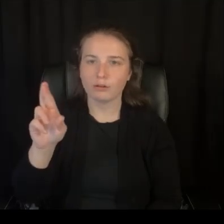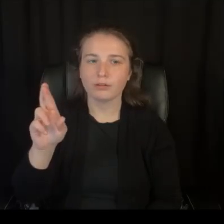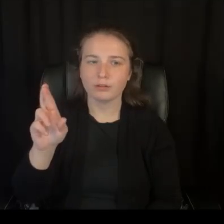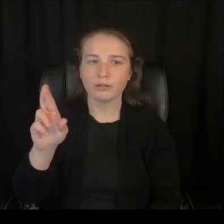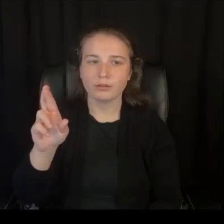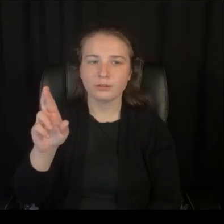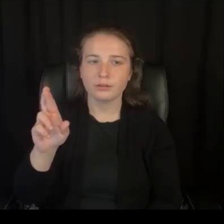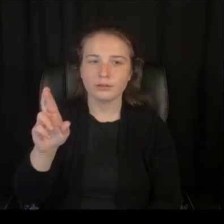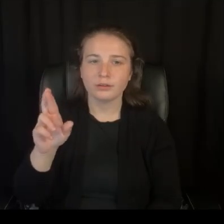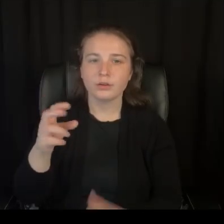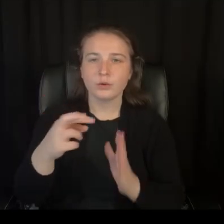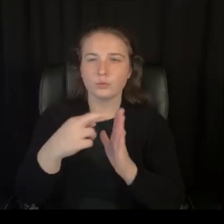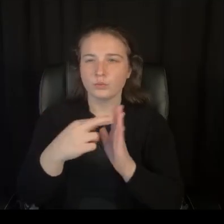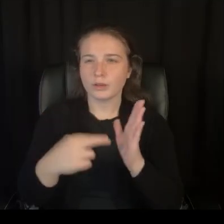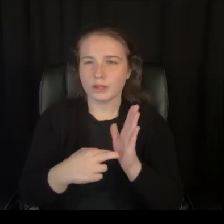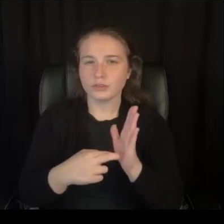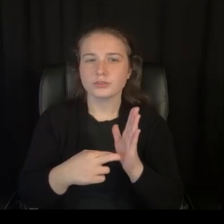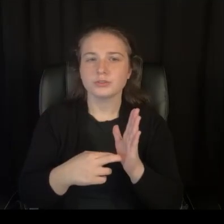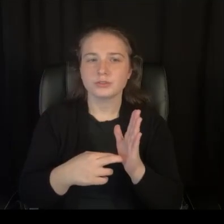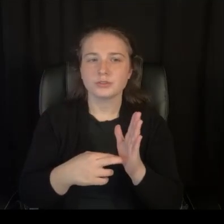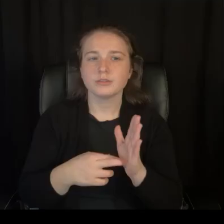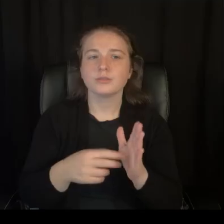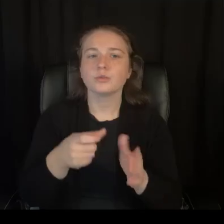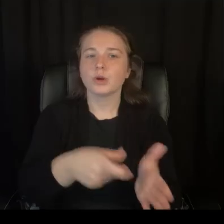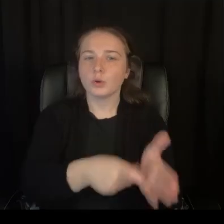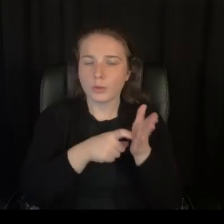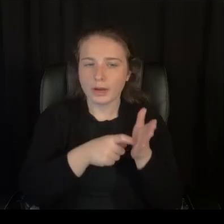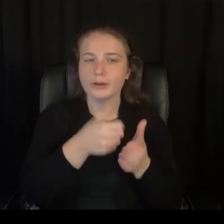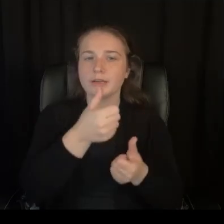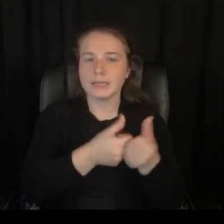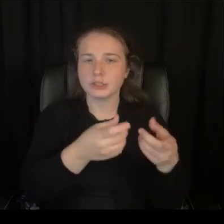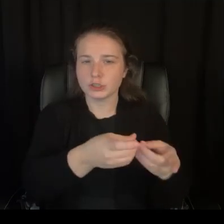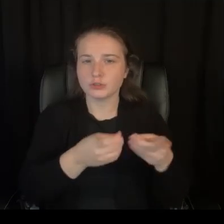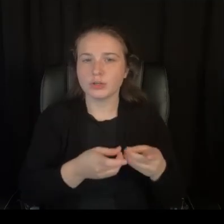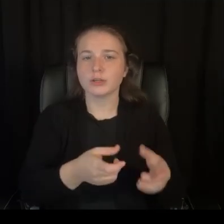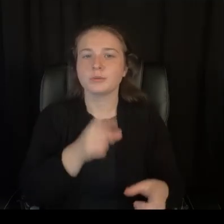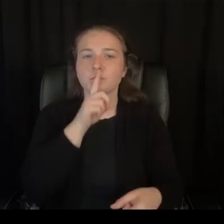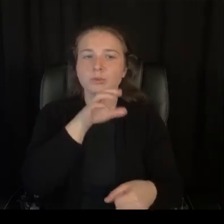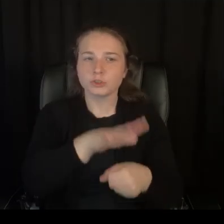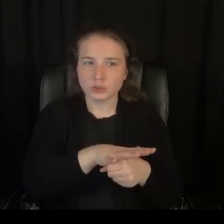require that local school districts ensure that a student's individual